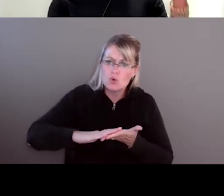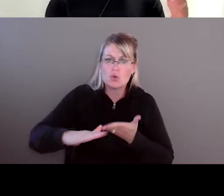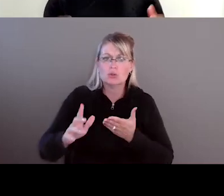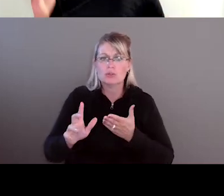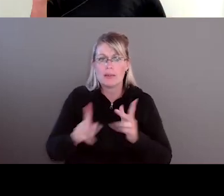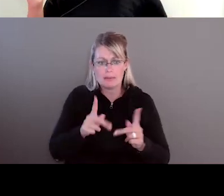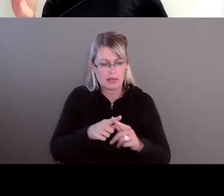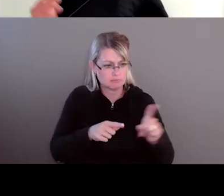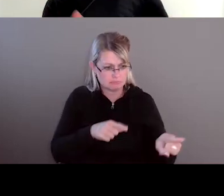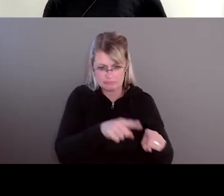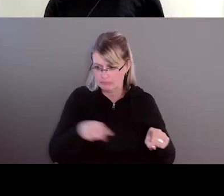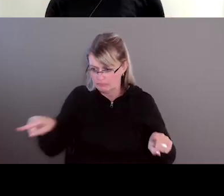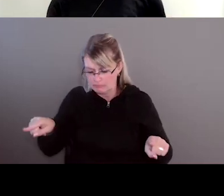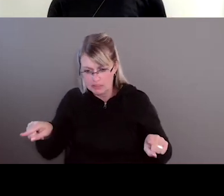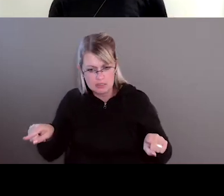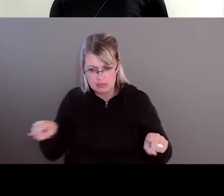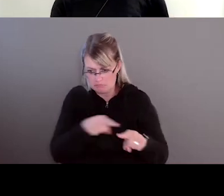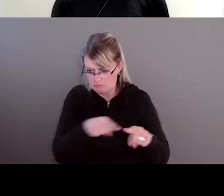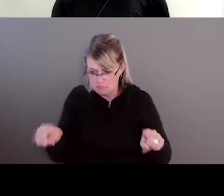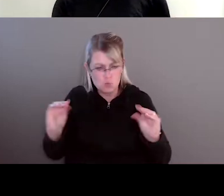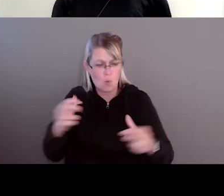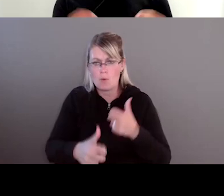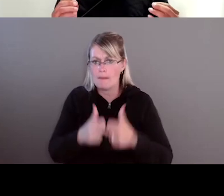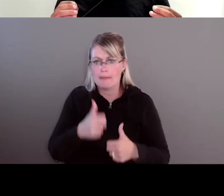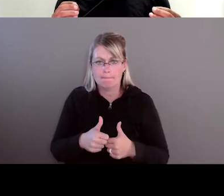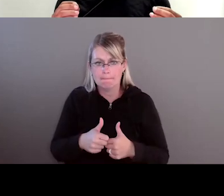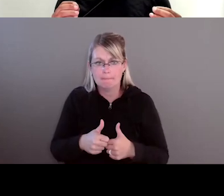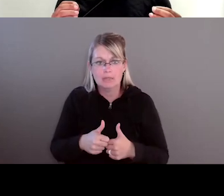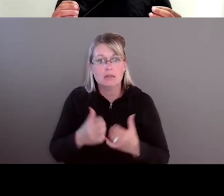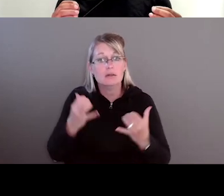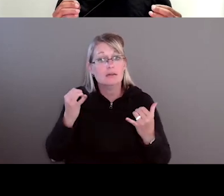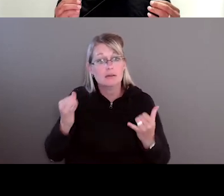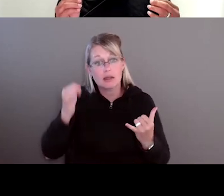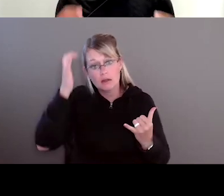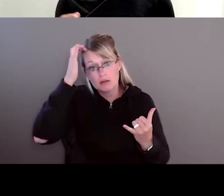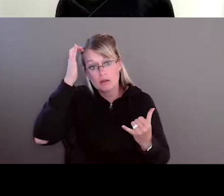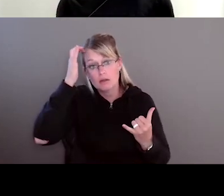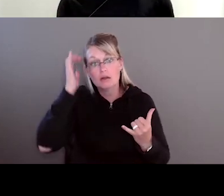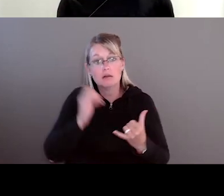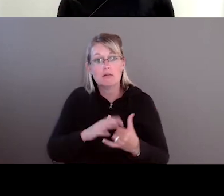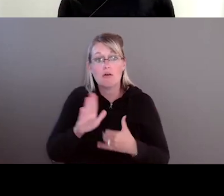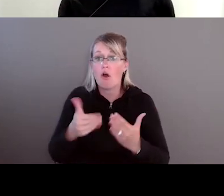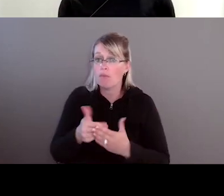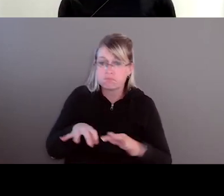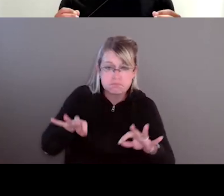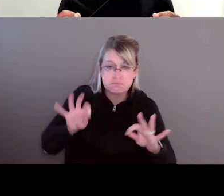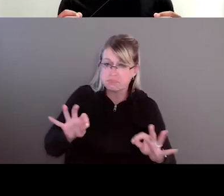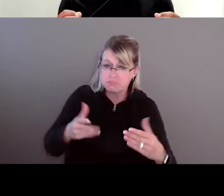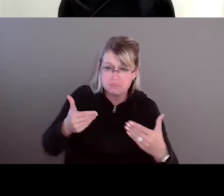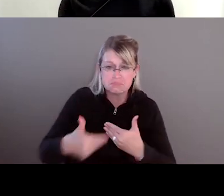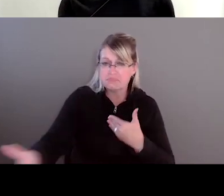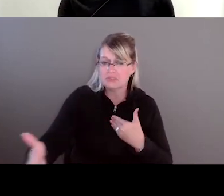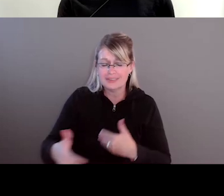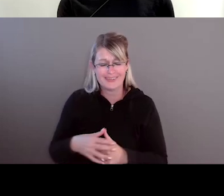point A to point B without having any problems. Is it all going to be perfect out the gate? No. Like